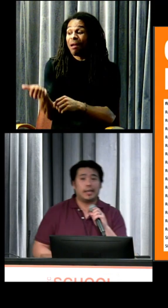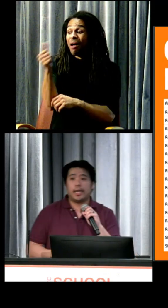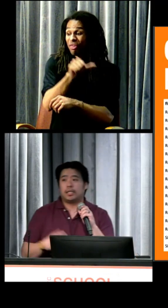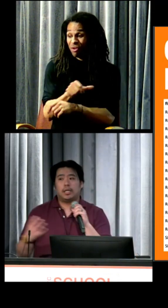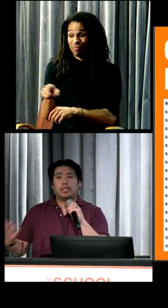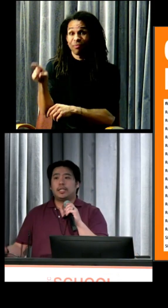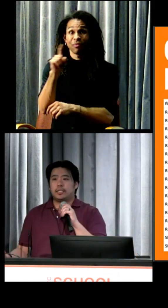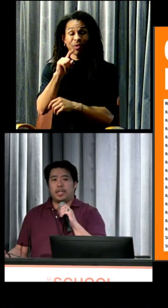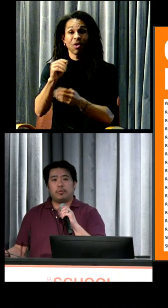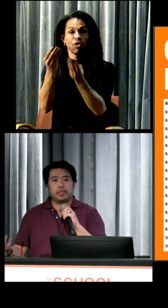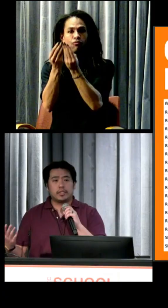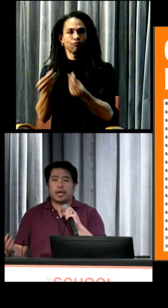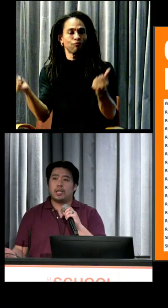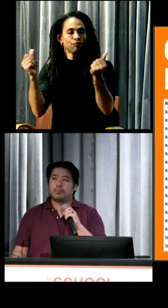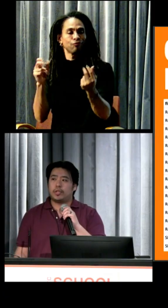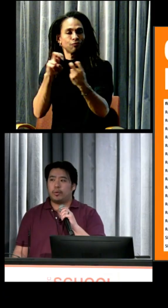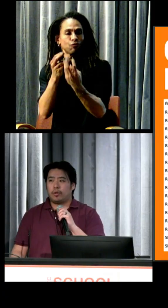kind of policy recommendation.